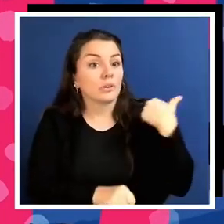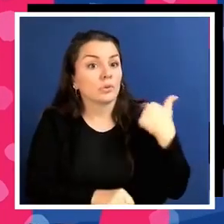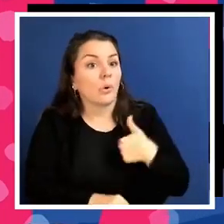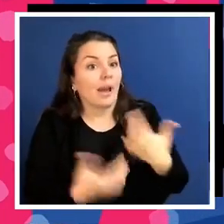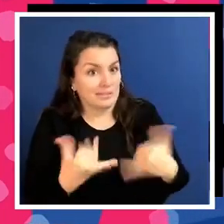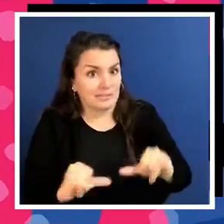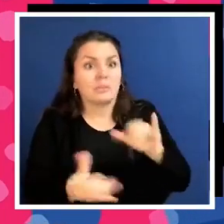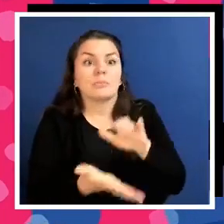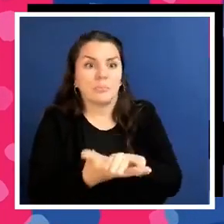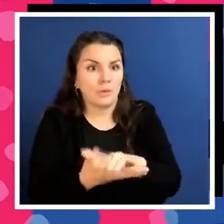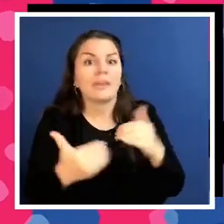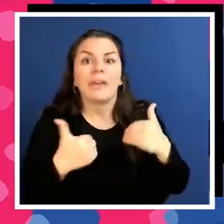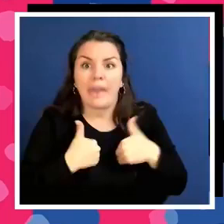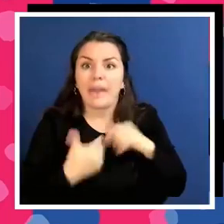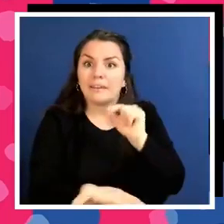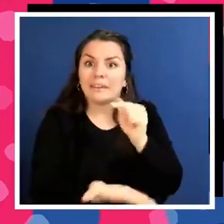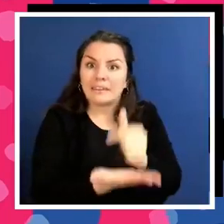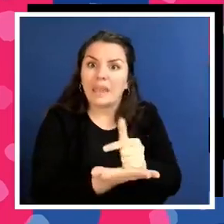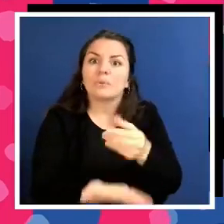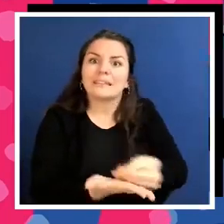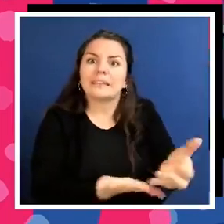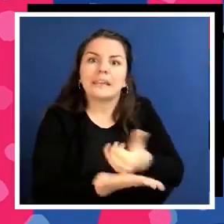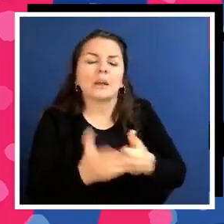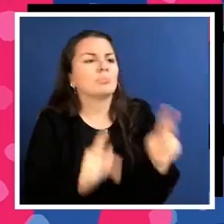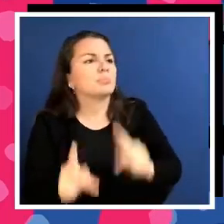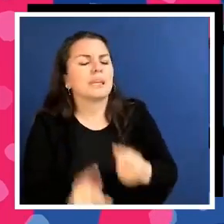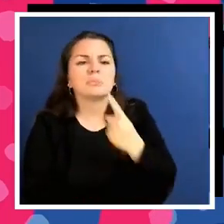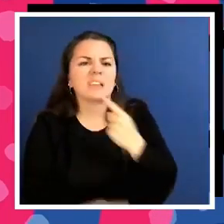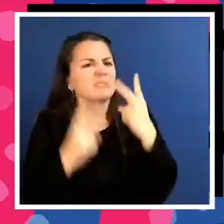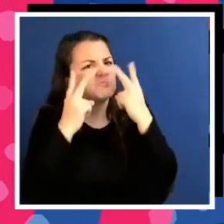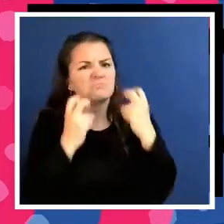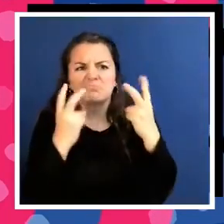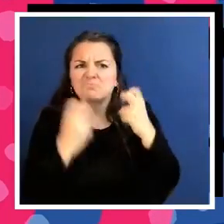I THINK THAT IS SO EXCITING. WHAT'S EXCITING FOR ME IS THAT IT'S BASICALLY A